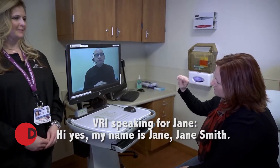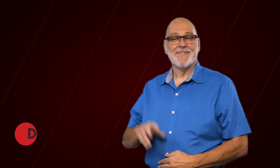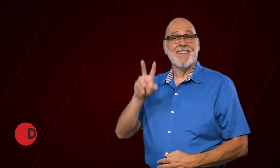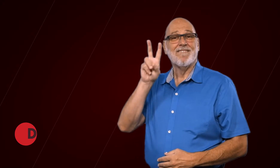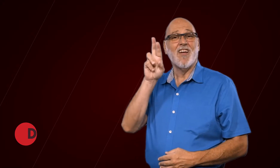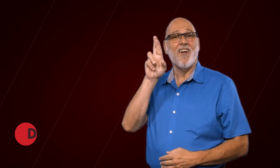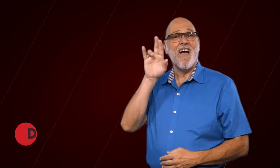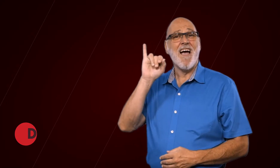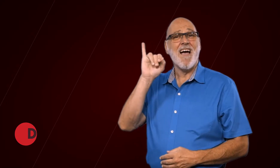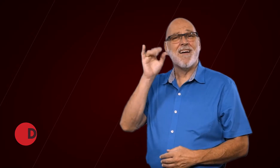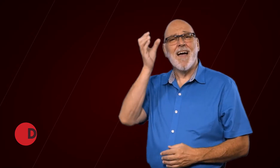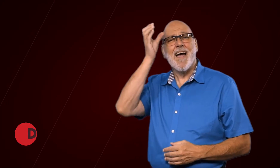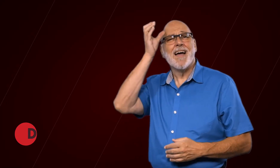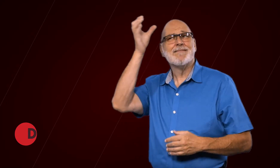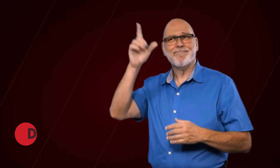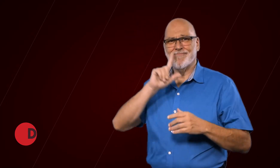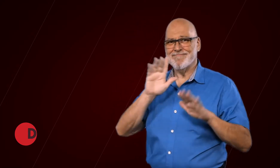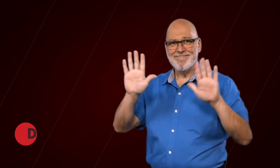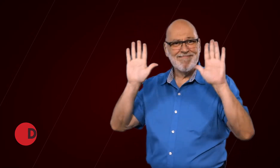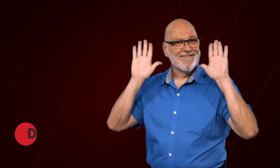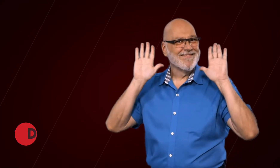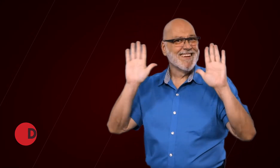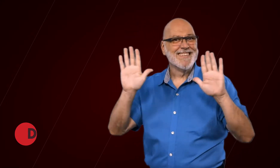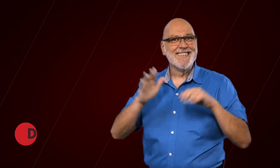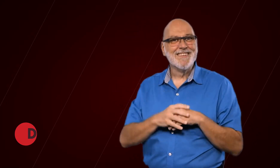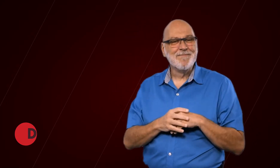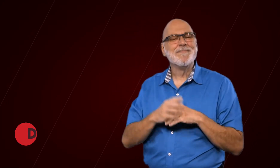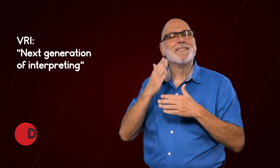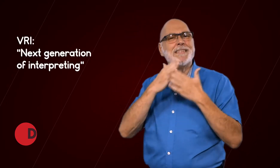[Anselmo]: The concept of VRI is great.